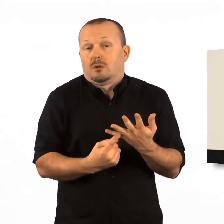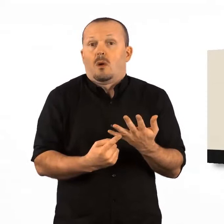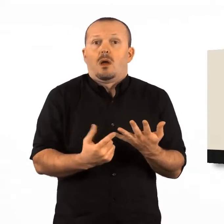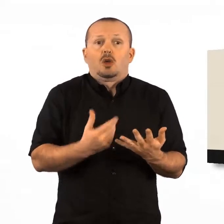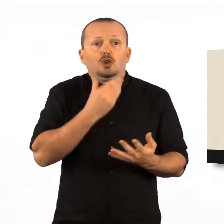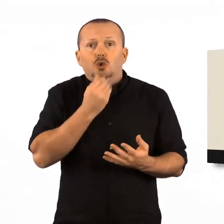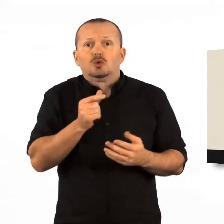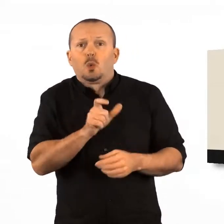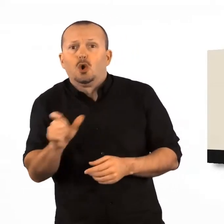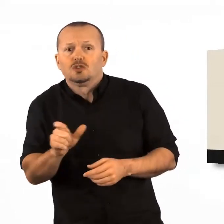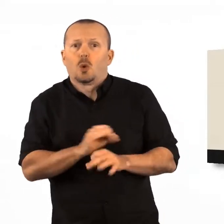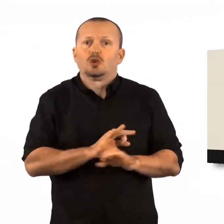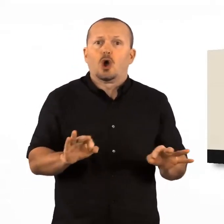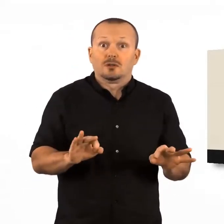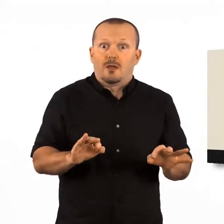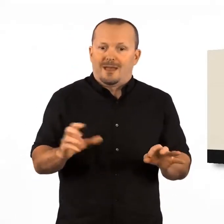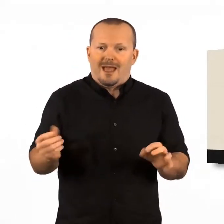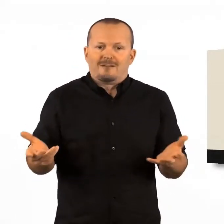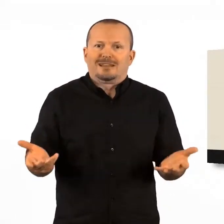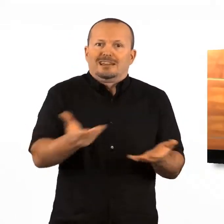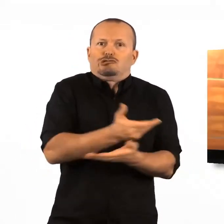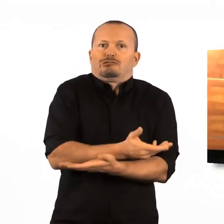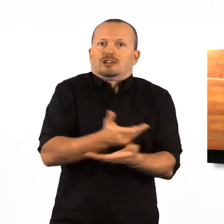with or without words is taking part in an interaction. That’s what we’re really